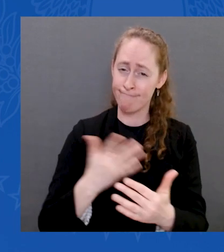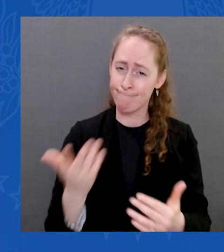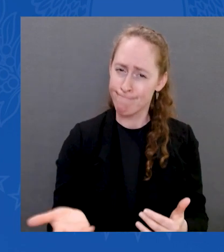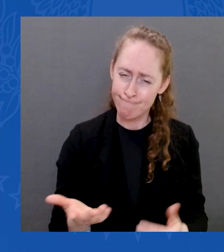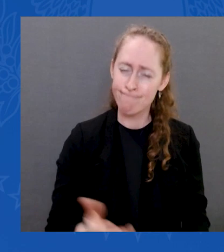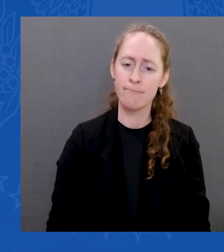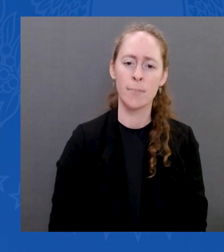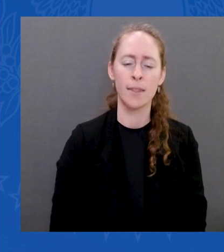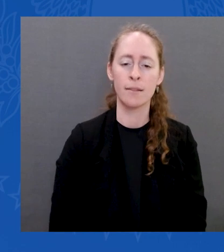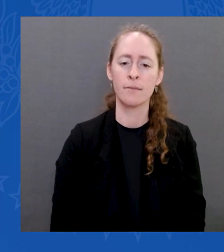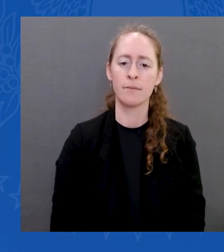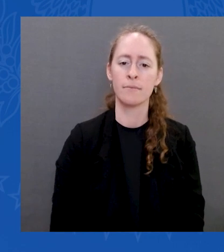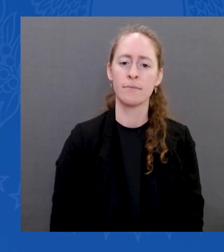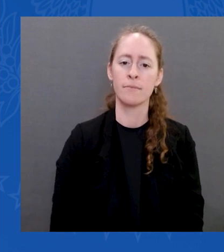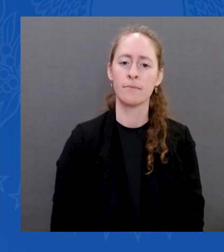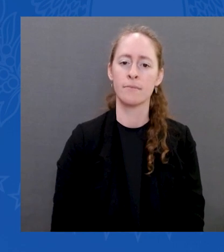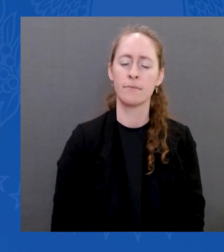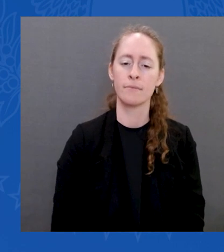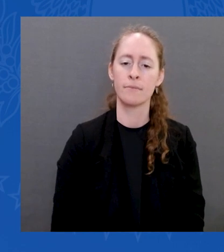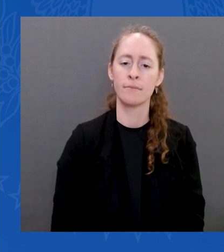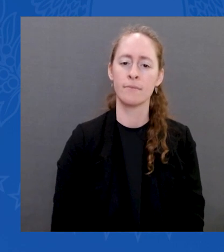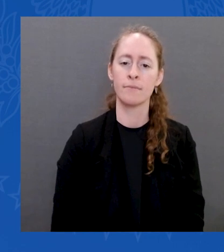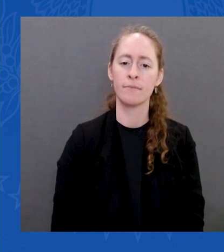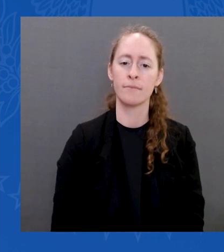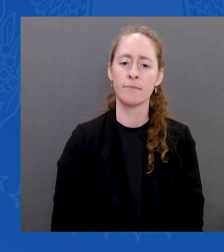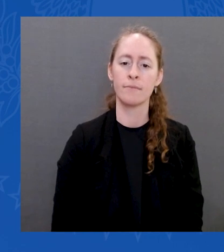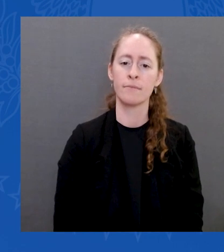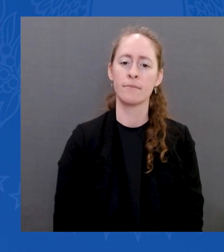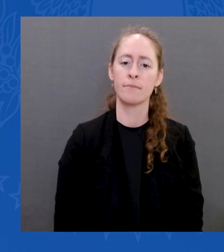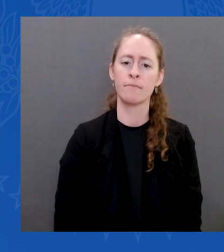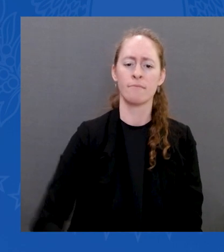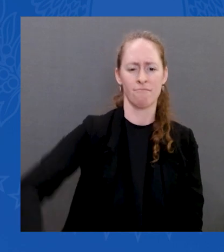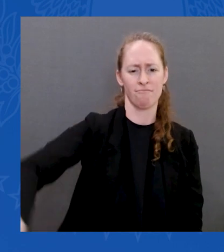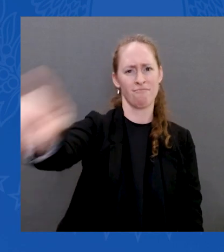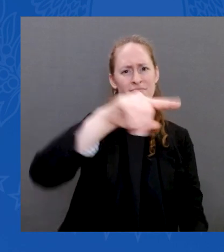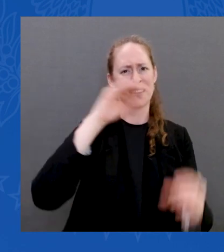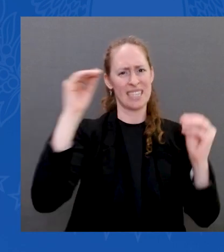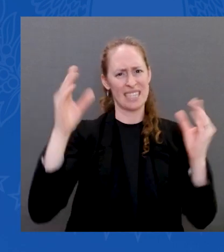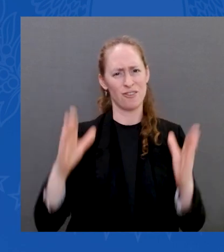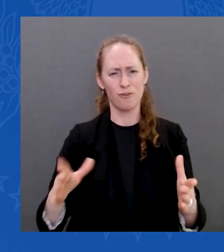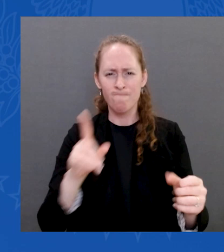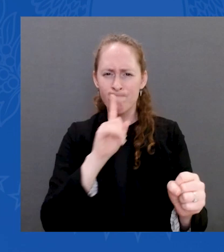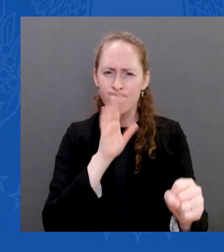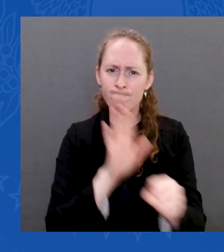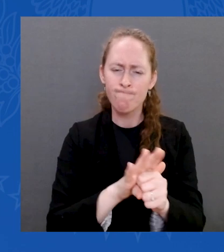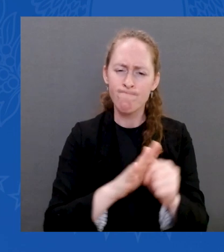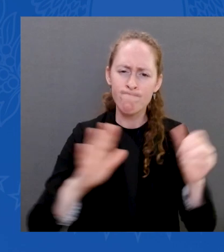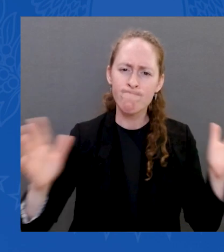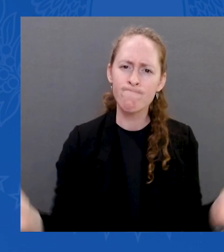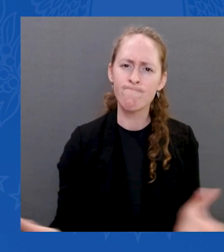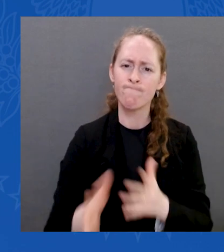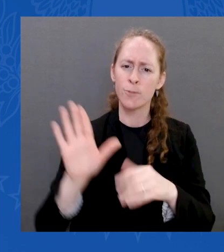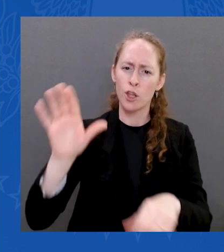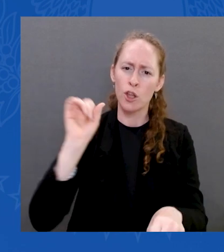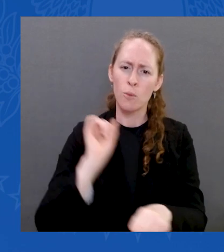to teaching our children and lifting them up. We got to stop making them the target of the culture wars. That's where this is going.